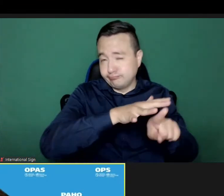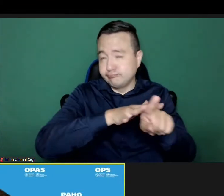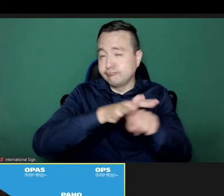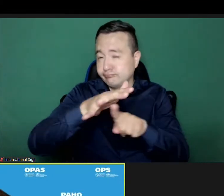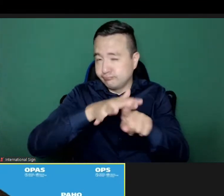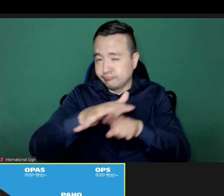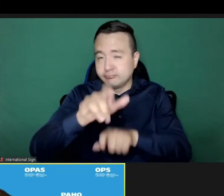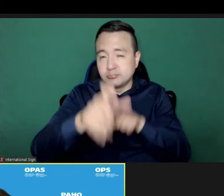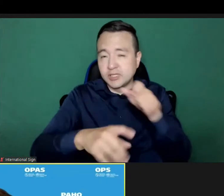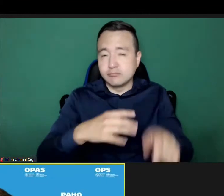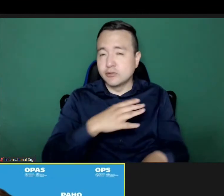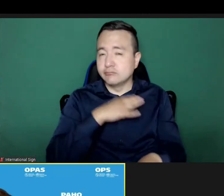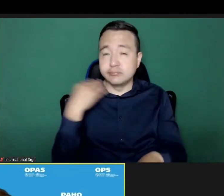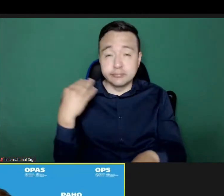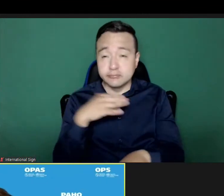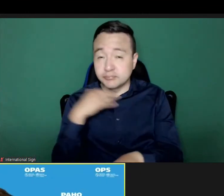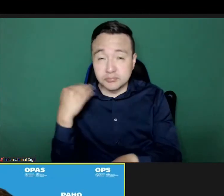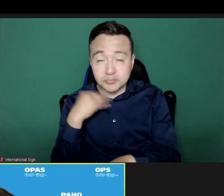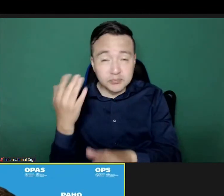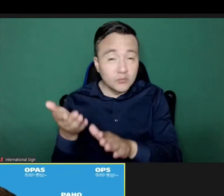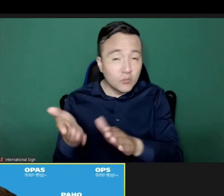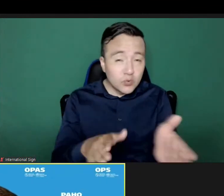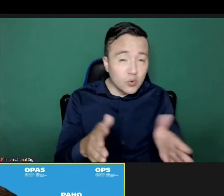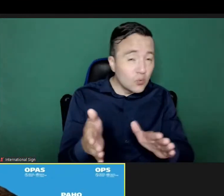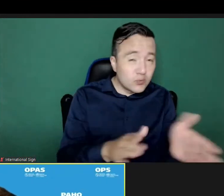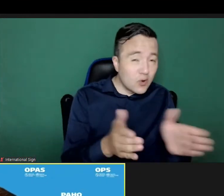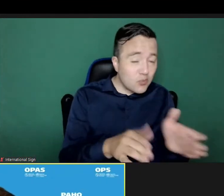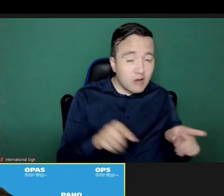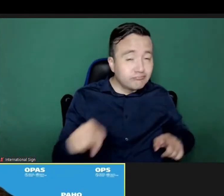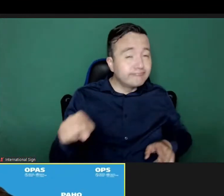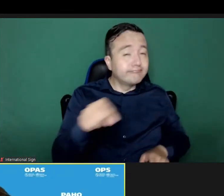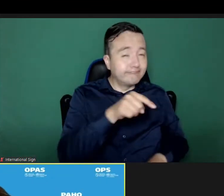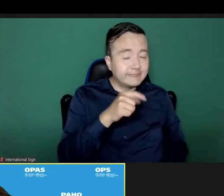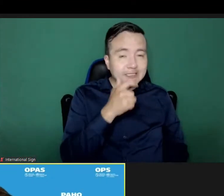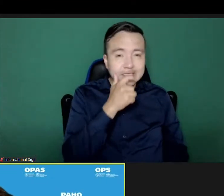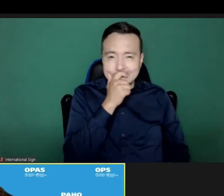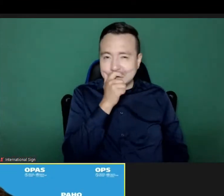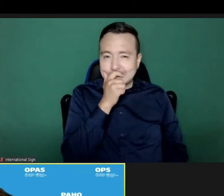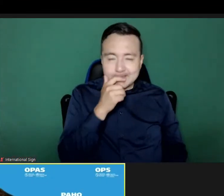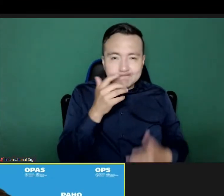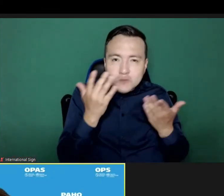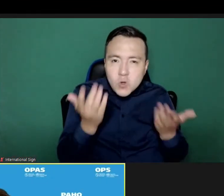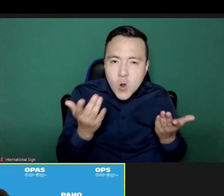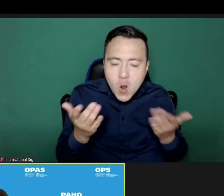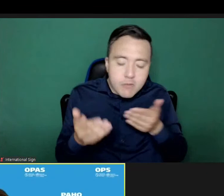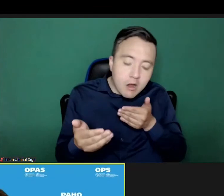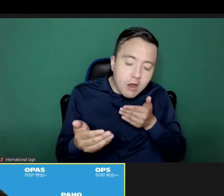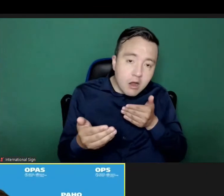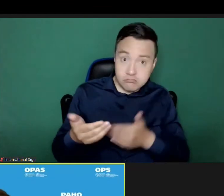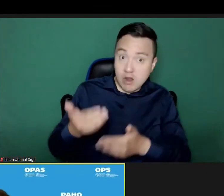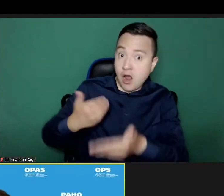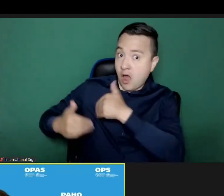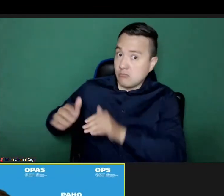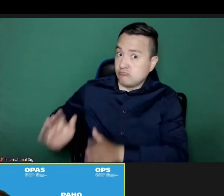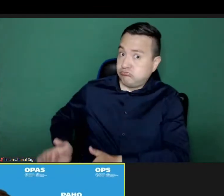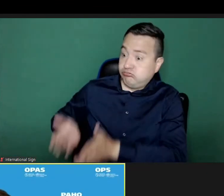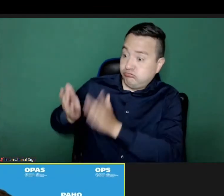term about how we recuperate those losses, address the persistent and growing inequities, that are